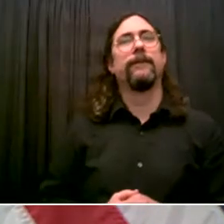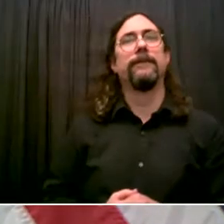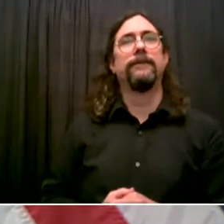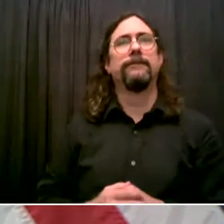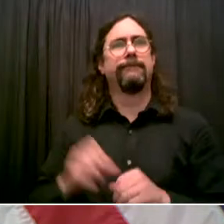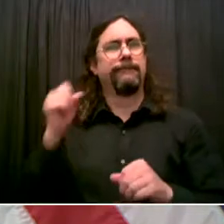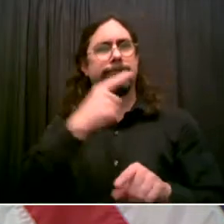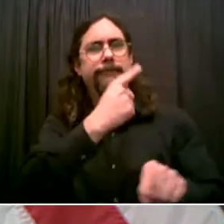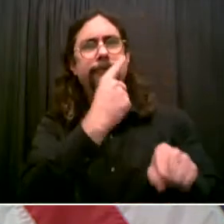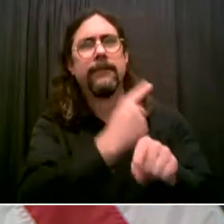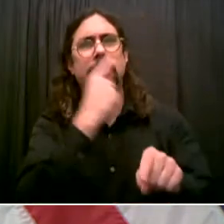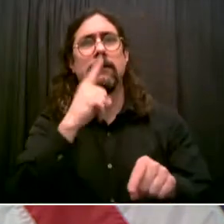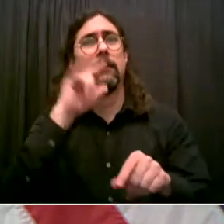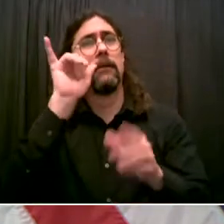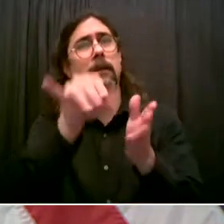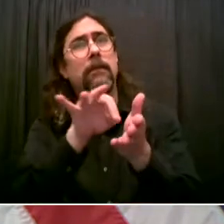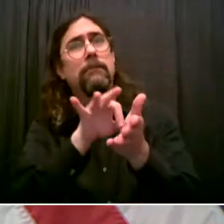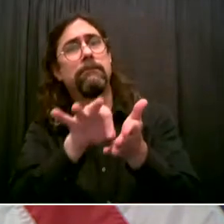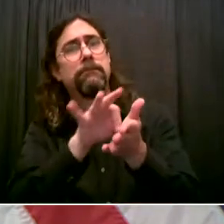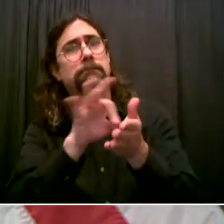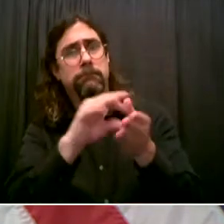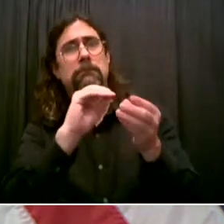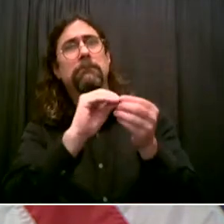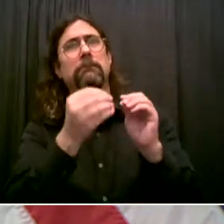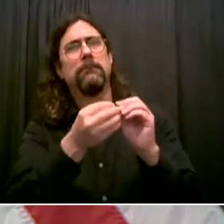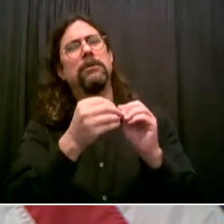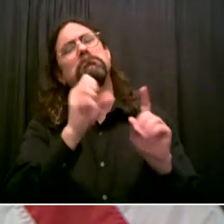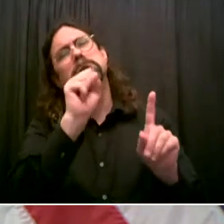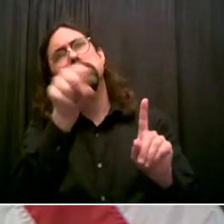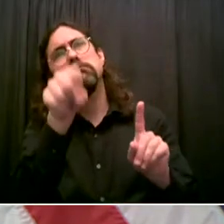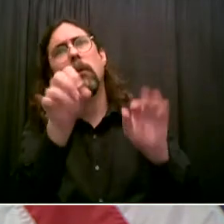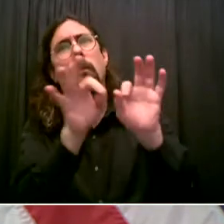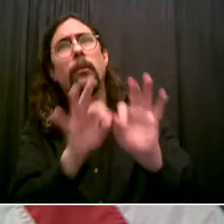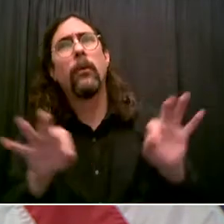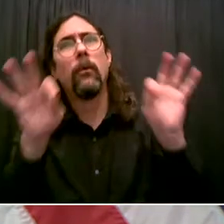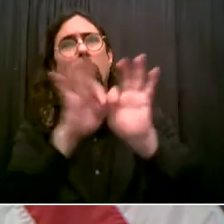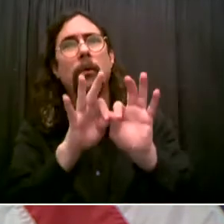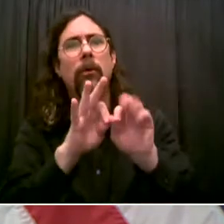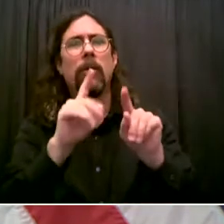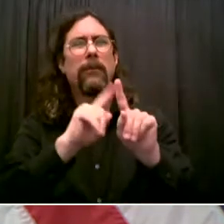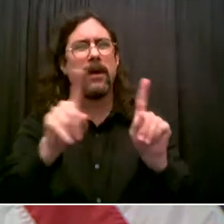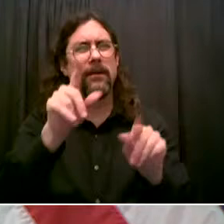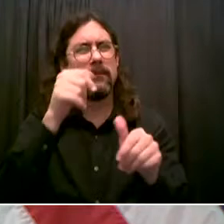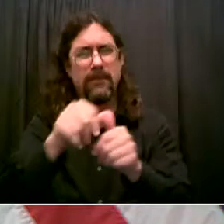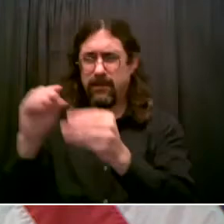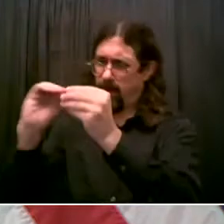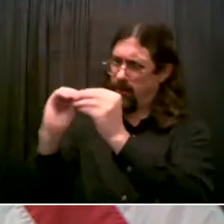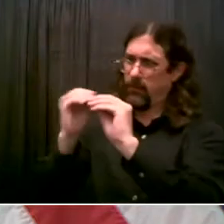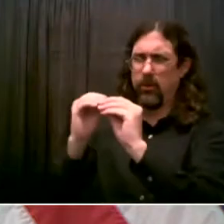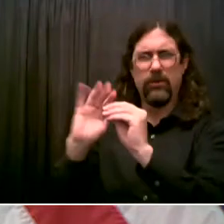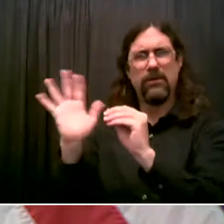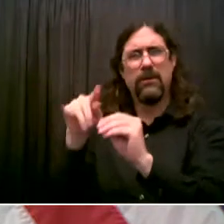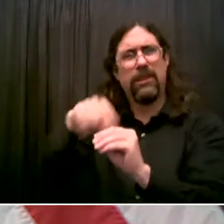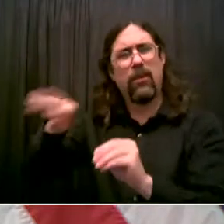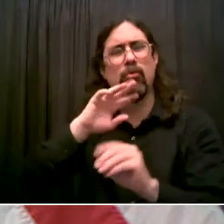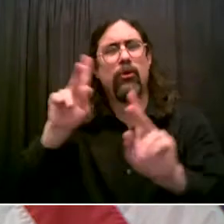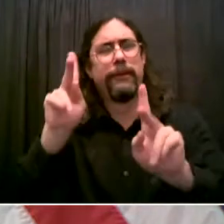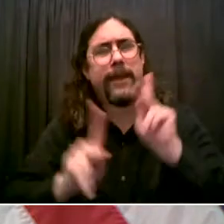R OUCOMMISSIONER, STEVE BANKS. THE NUMBERS ARE IMPORTANT,